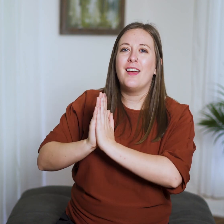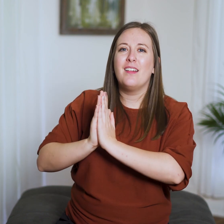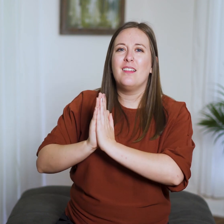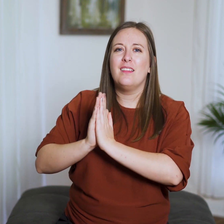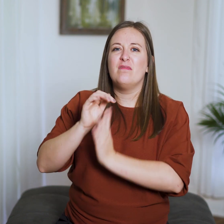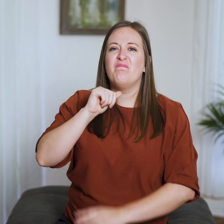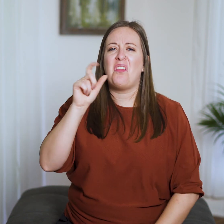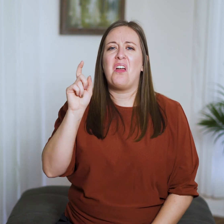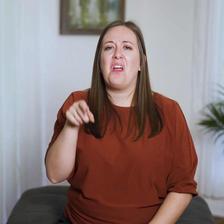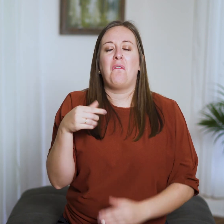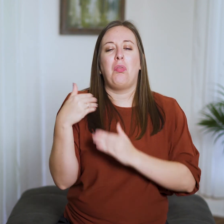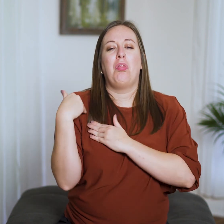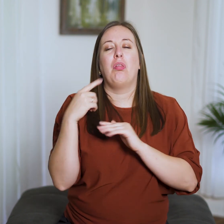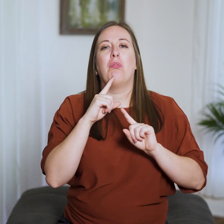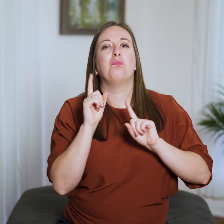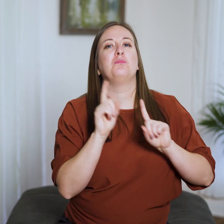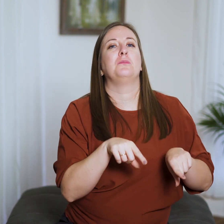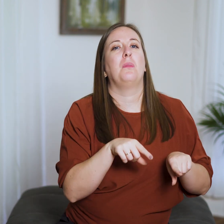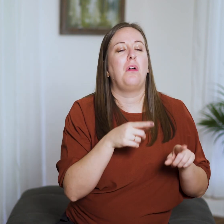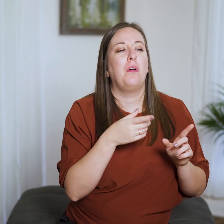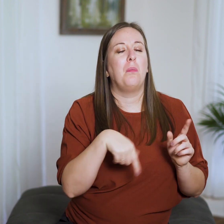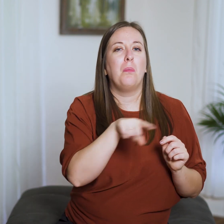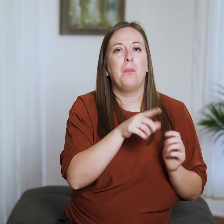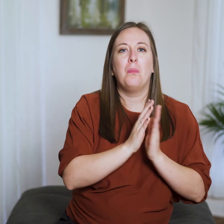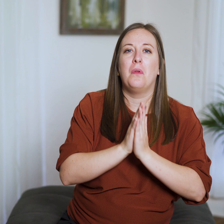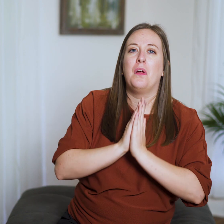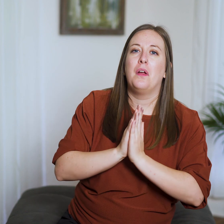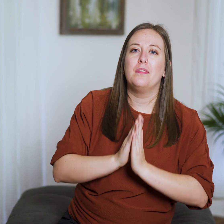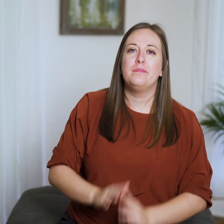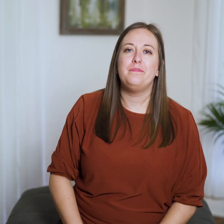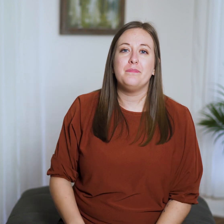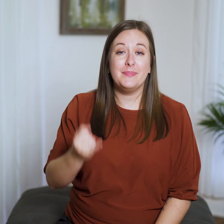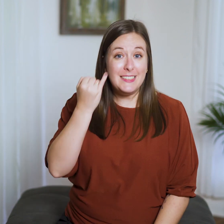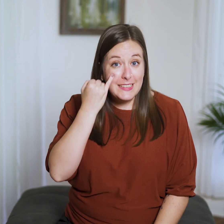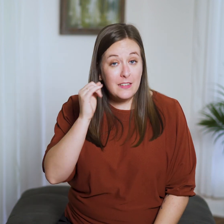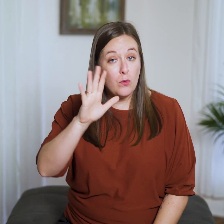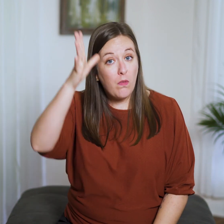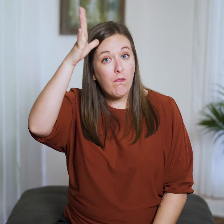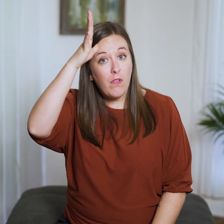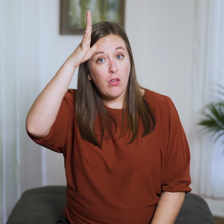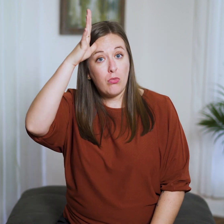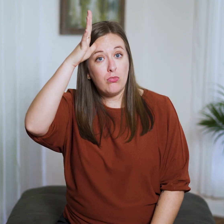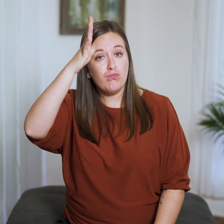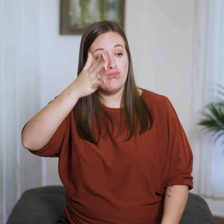of those who don’t know Him, but if He’s your Father,